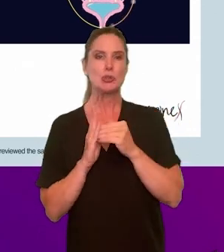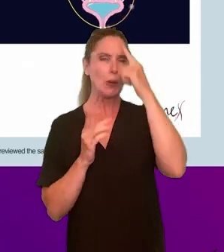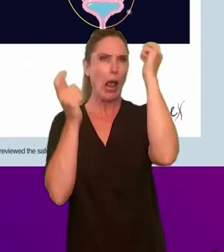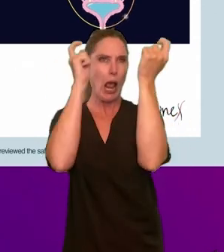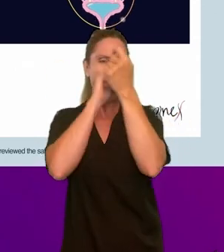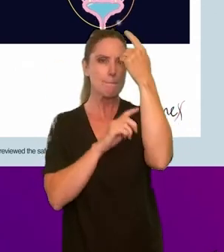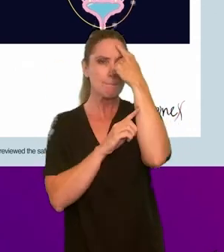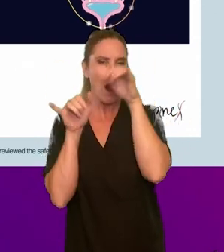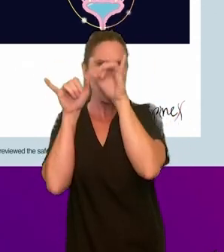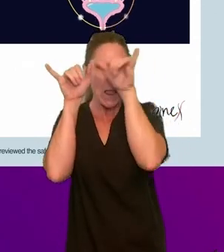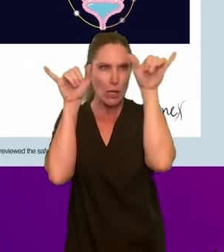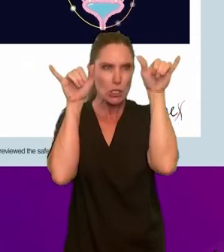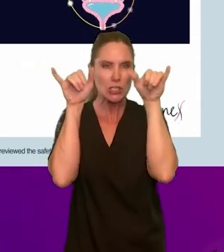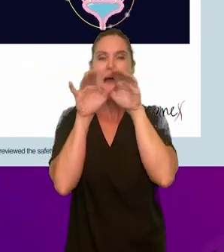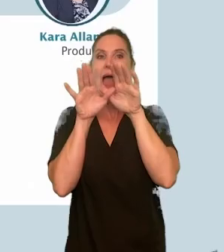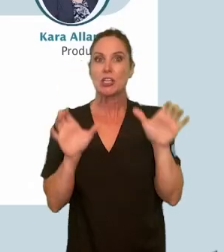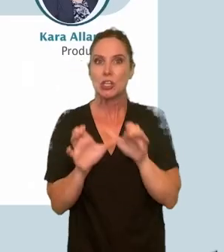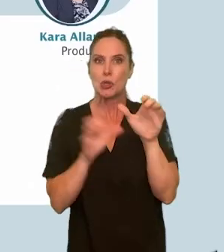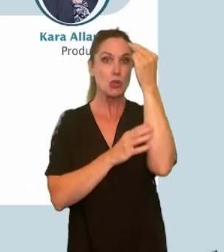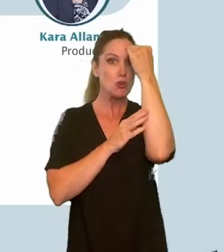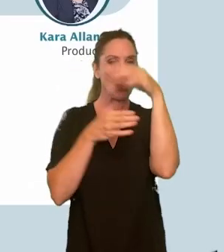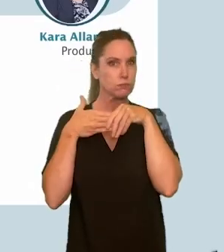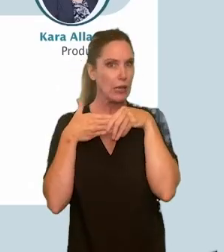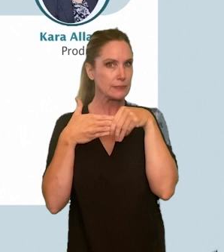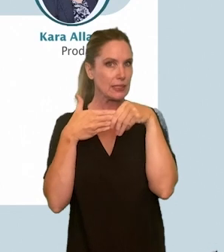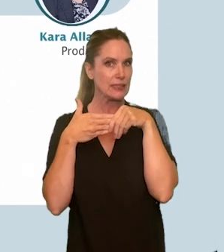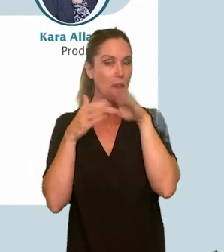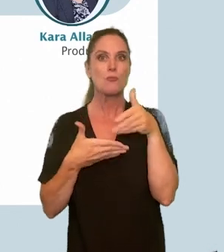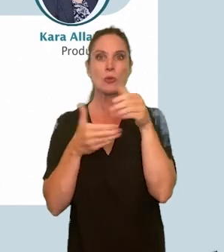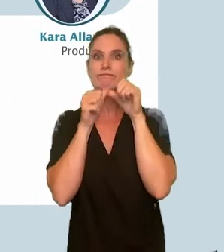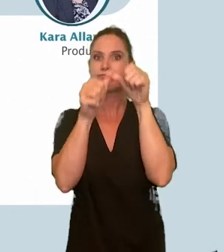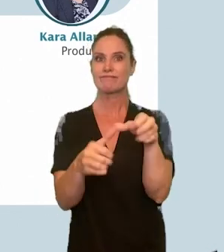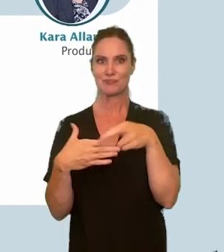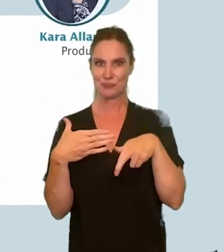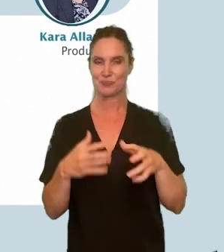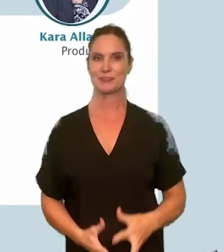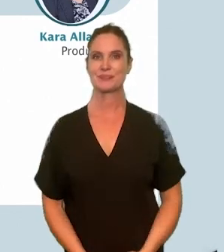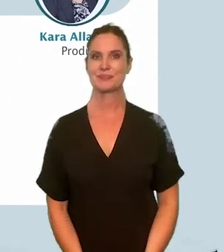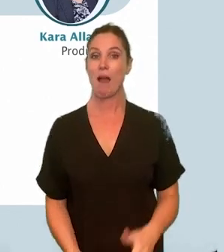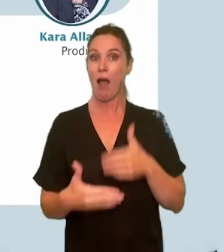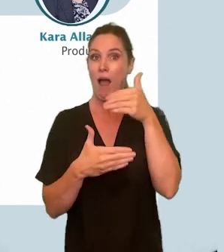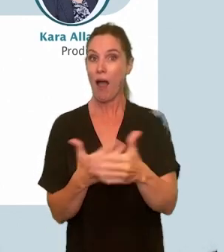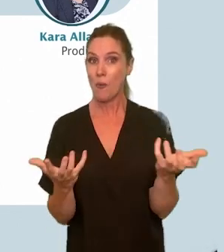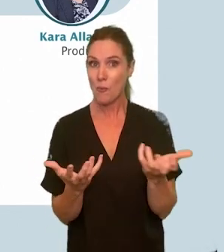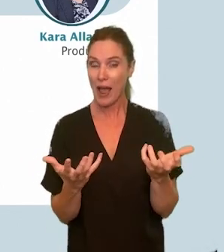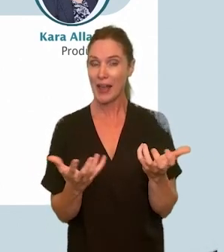producing long-term results. What's next? Our team of highly-experienced medtech professionals